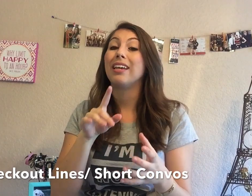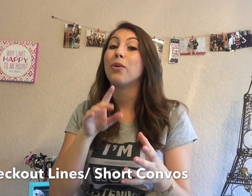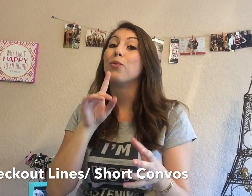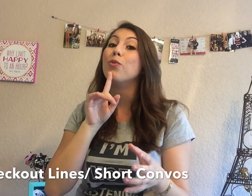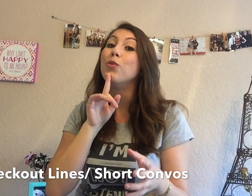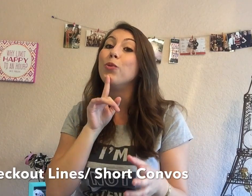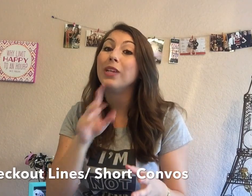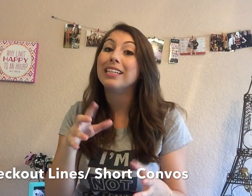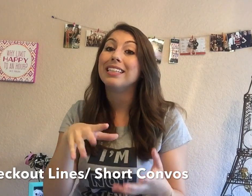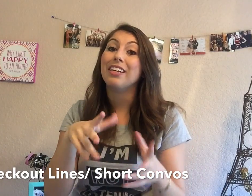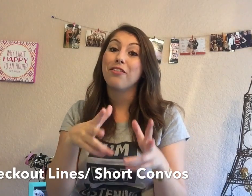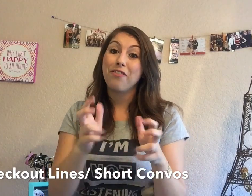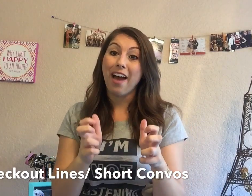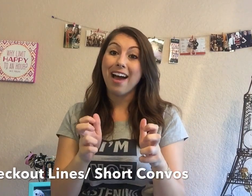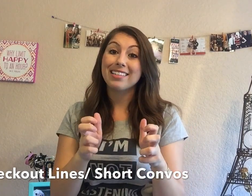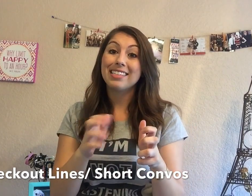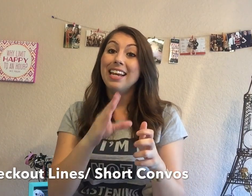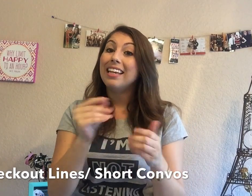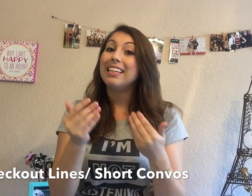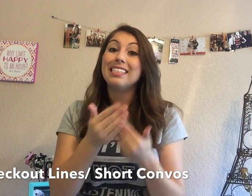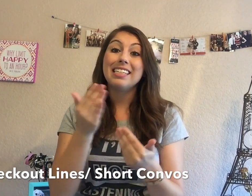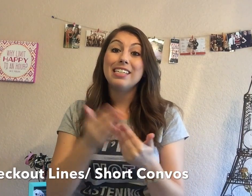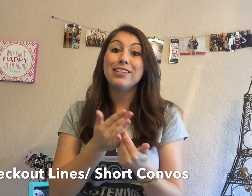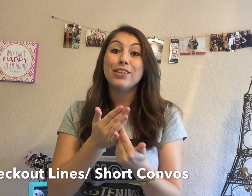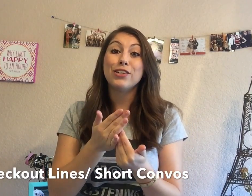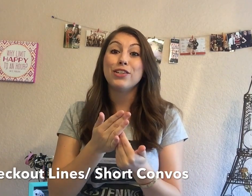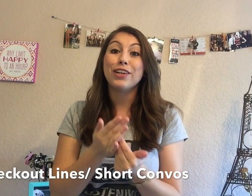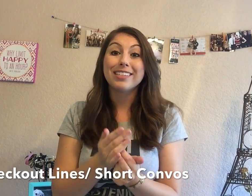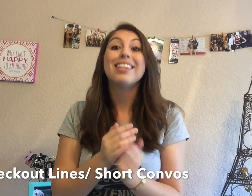really fast and then it's easier to just